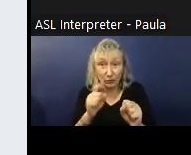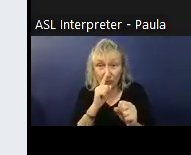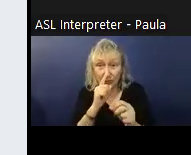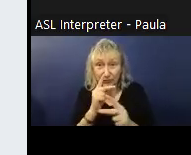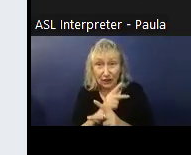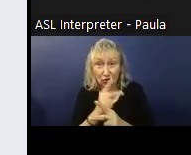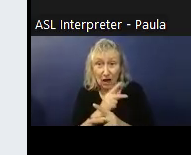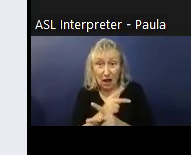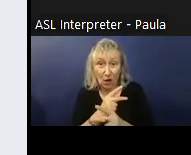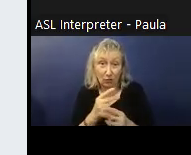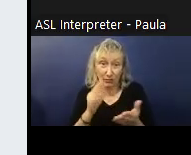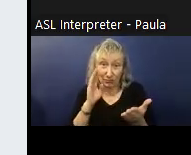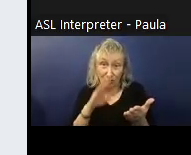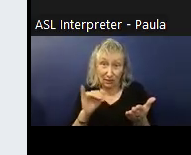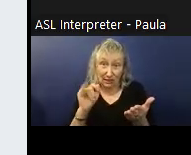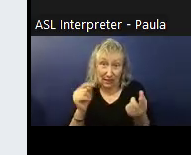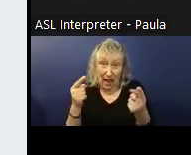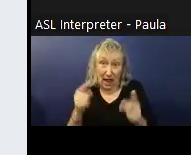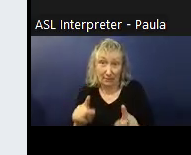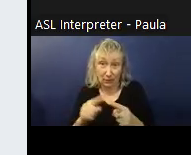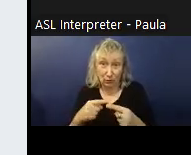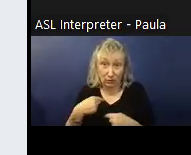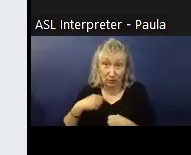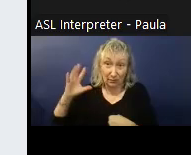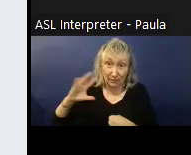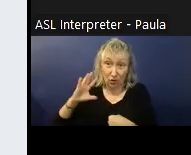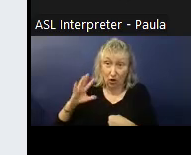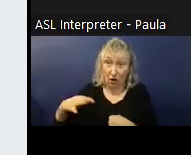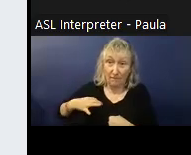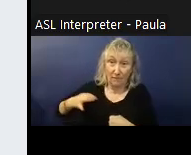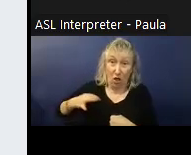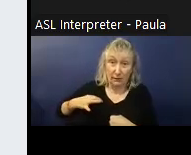Just to share, we had a, it was a volunteer certified ombudsman,